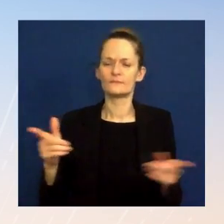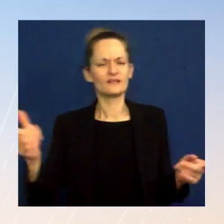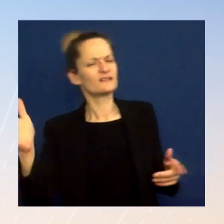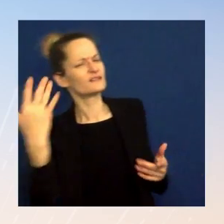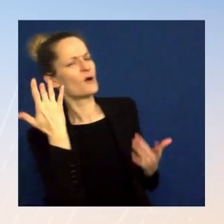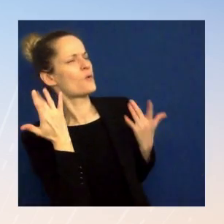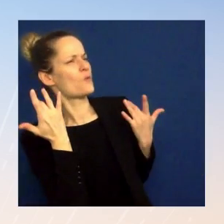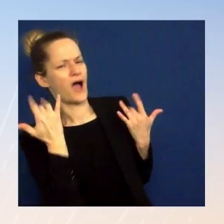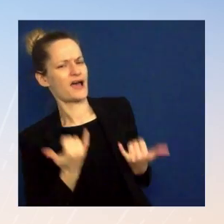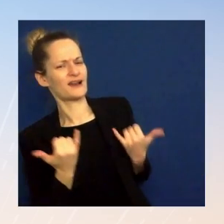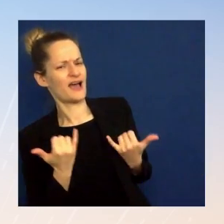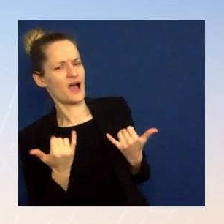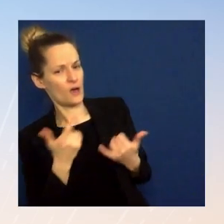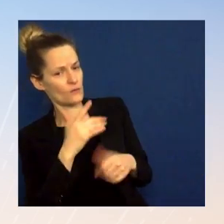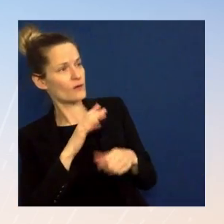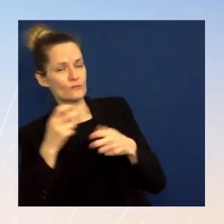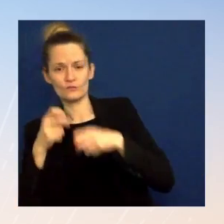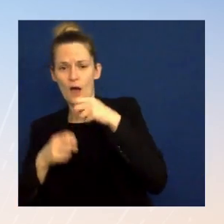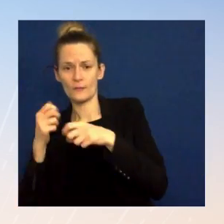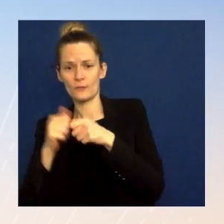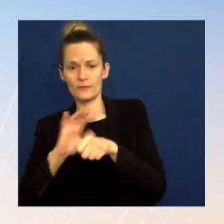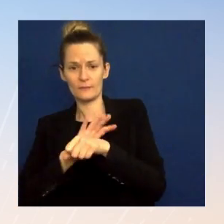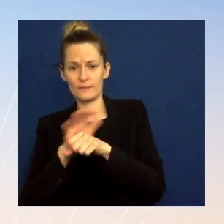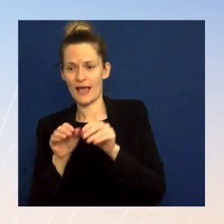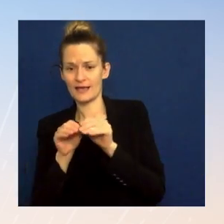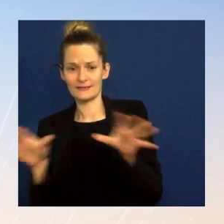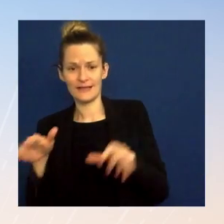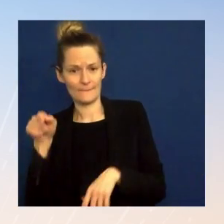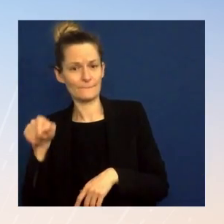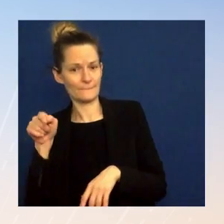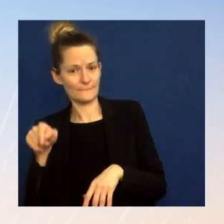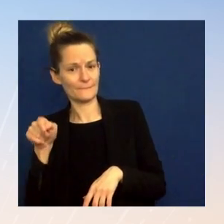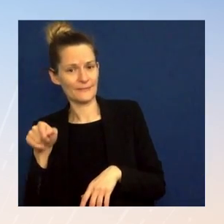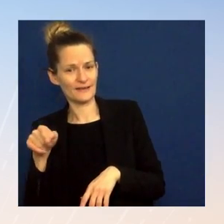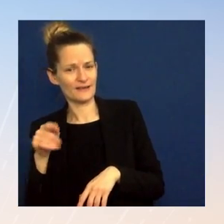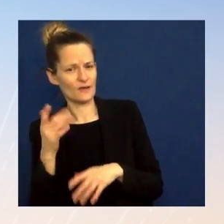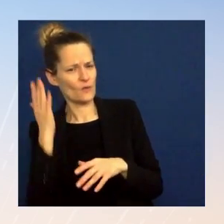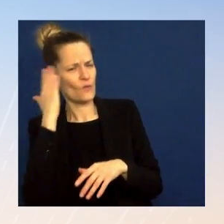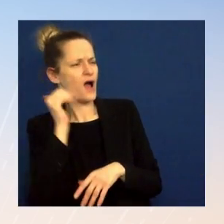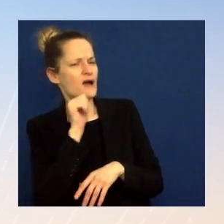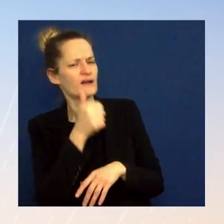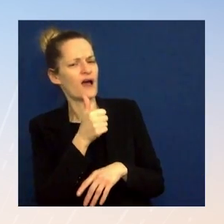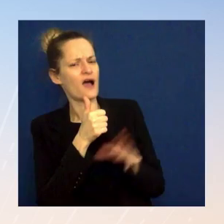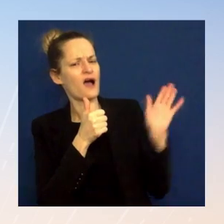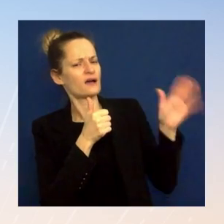Or is it -- why would we not know yet, perhaps, that he's meeting with certain leaders,